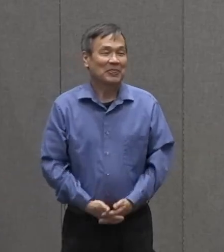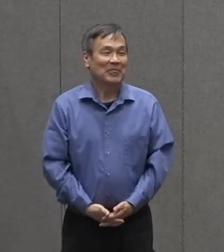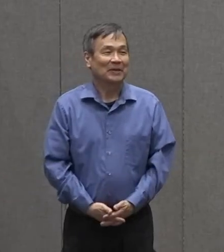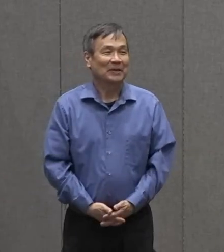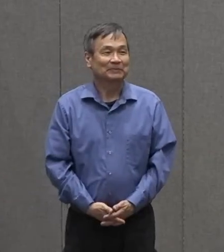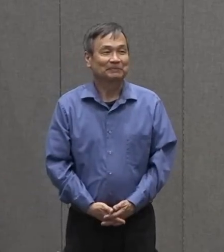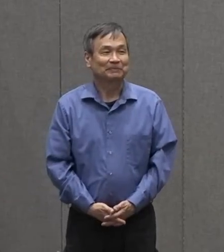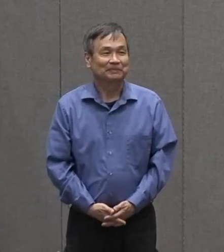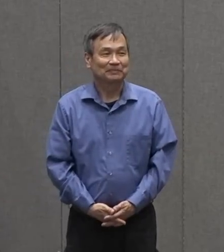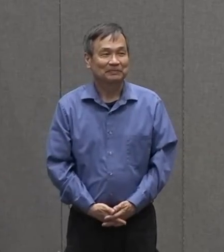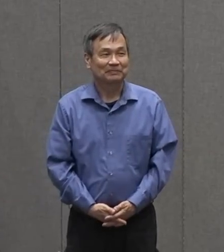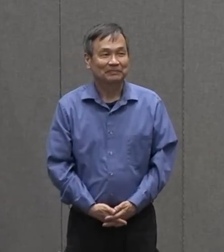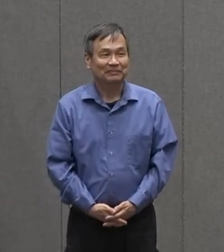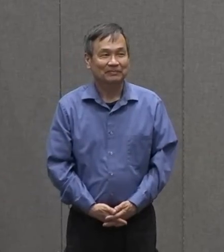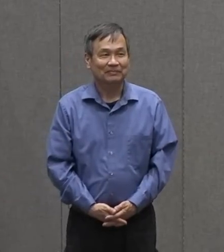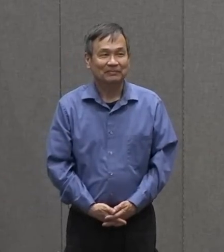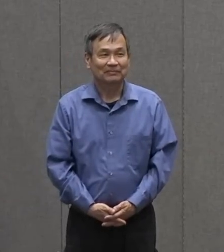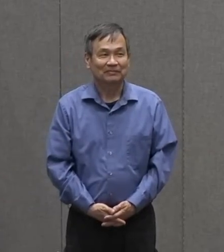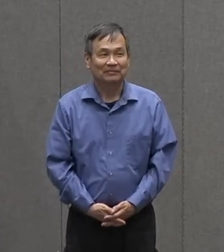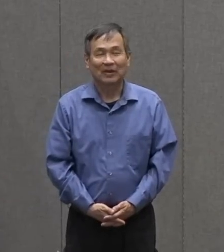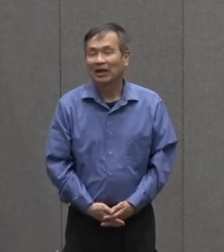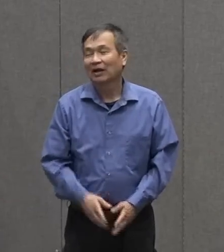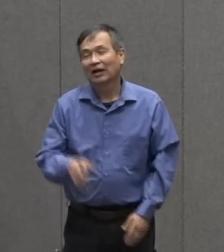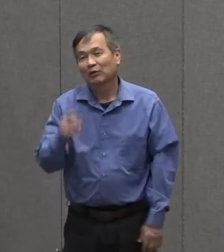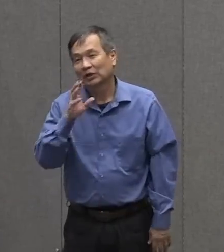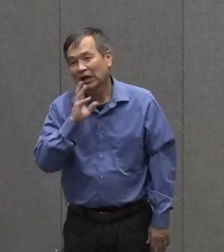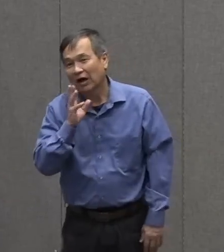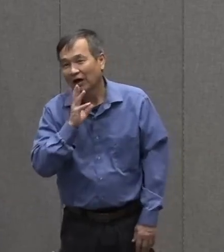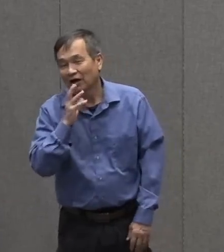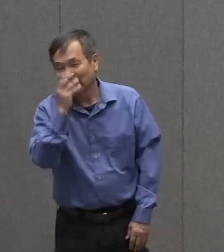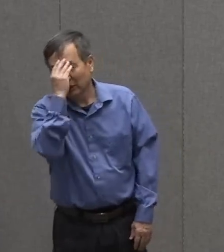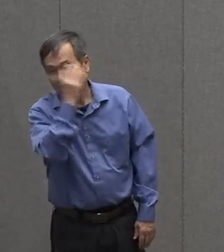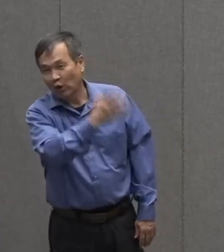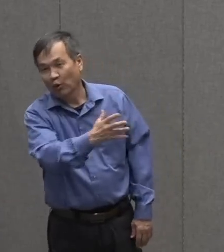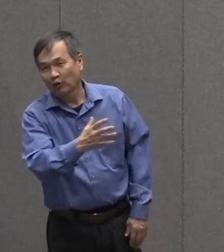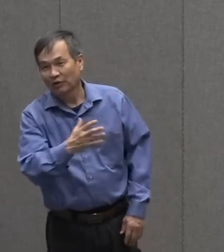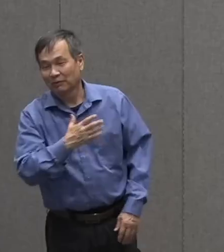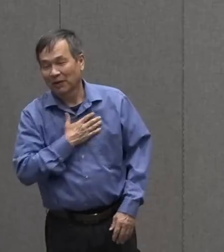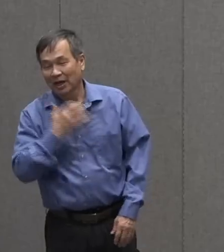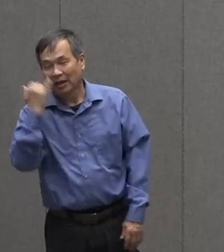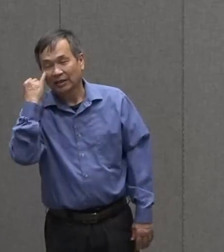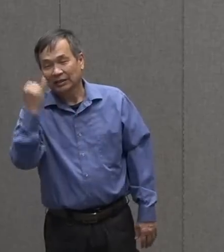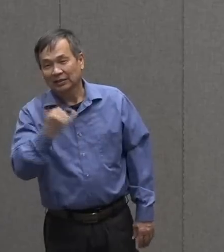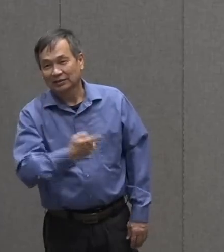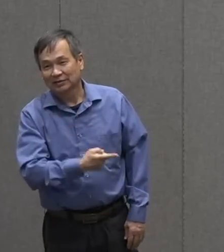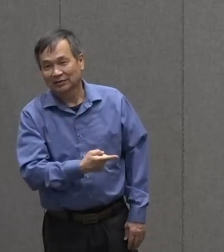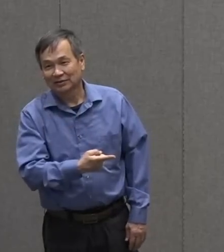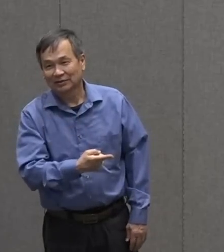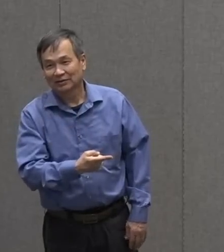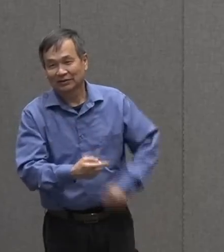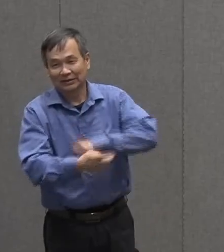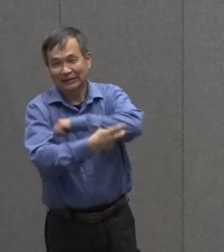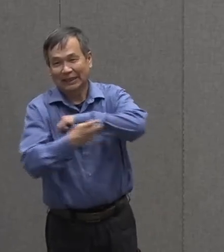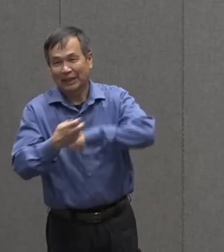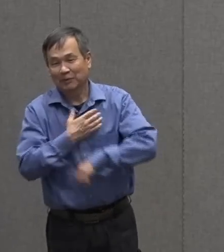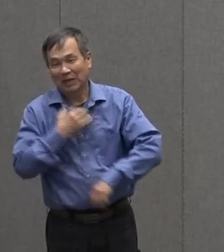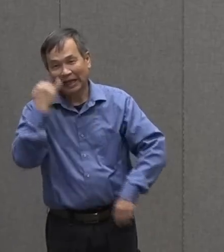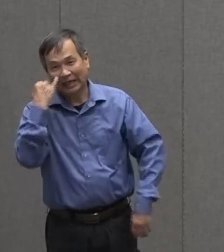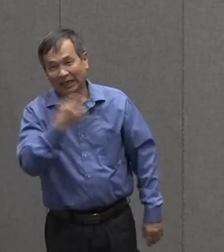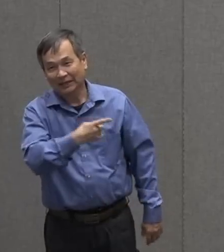All right see, I shouldn't have opened my mouth to tell you what I was thinking. Now she was my strategy from me.